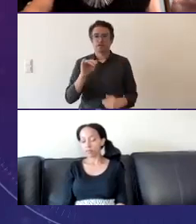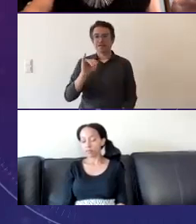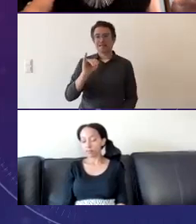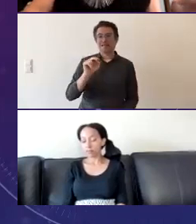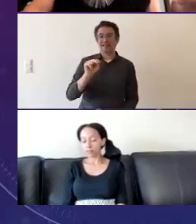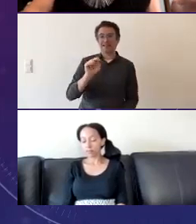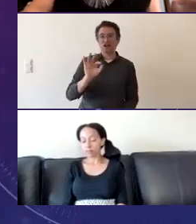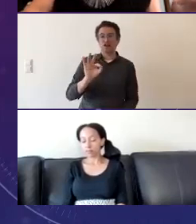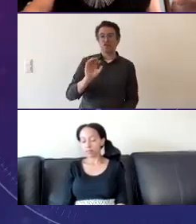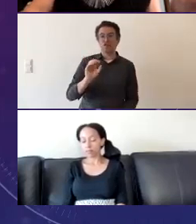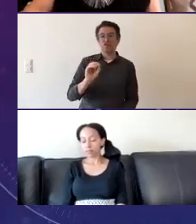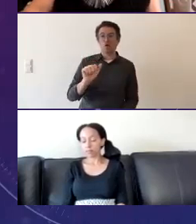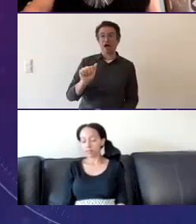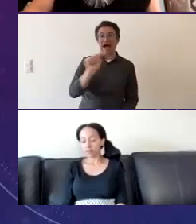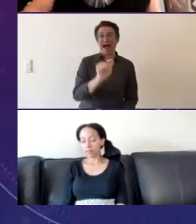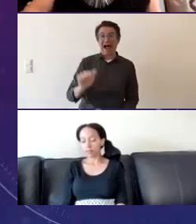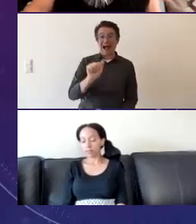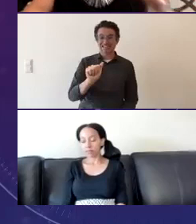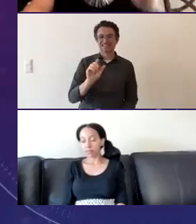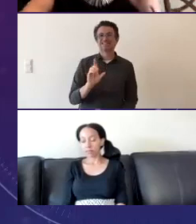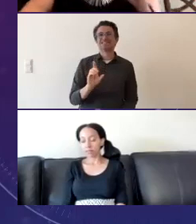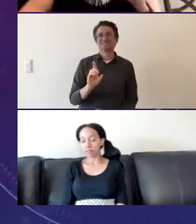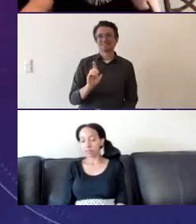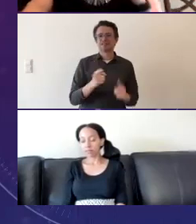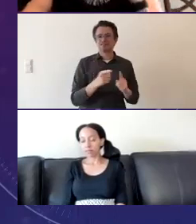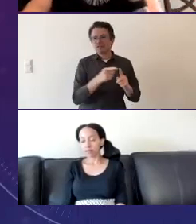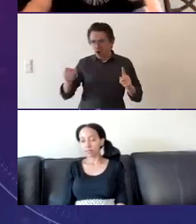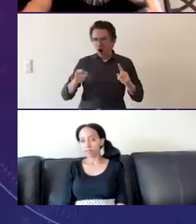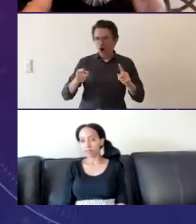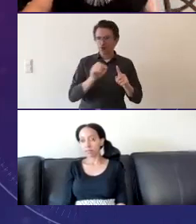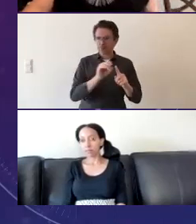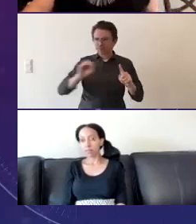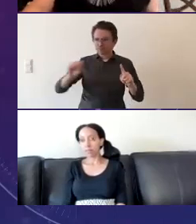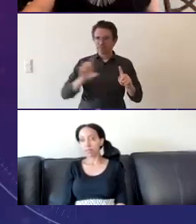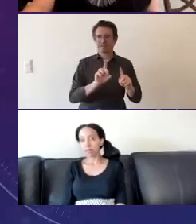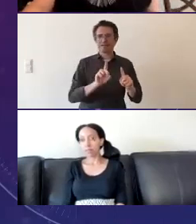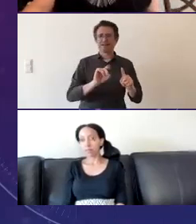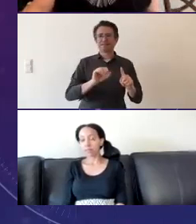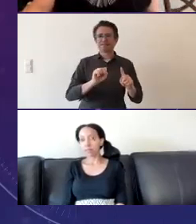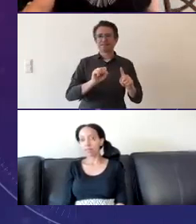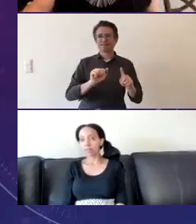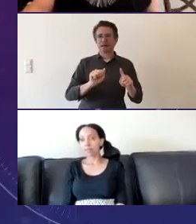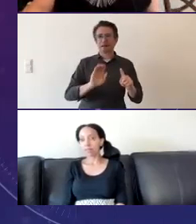later today and it would include the alt text the other thing that I want to say